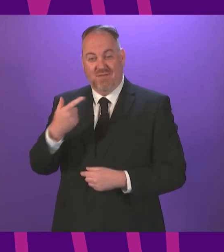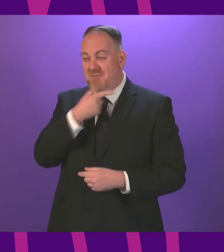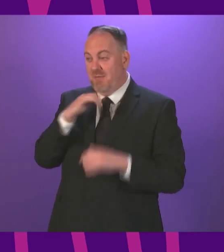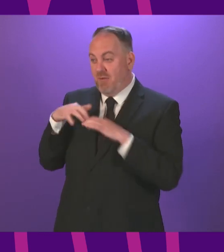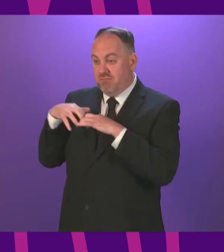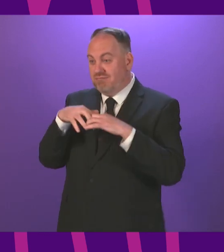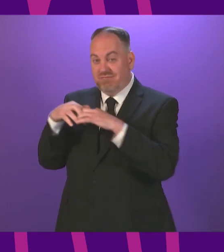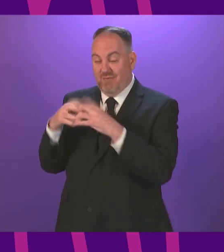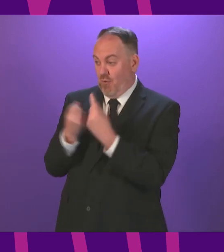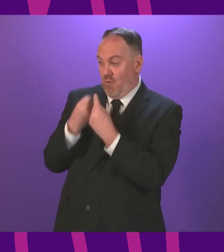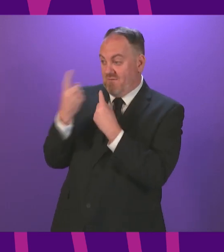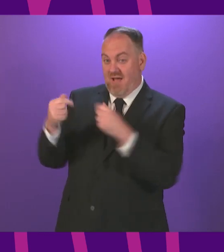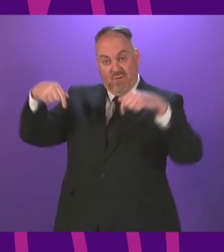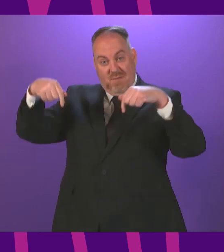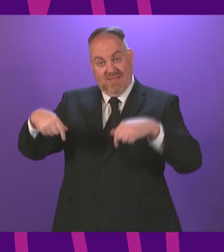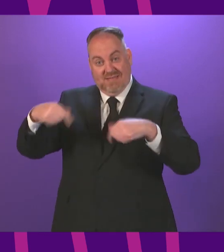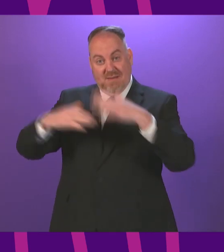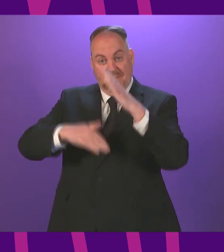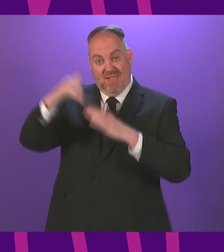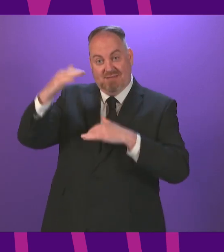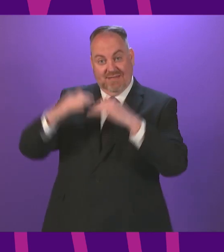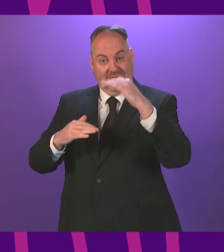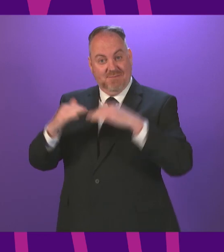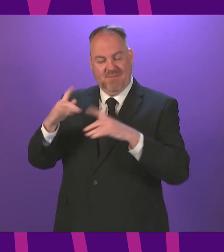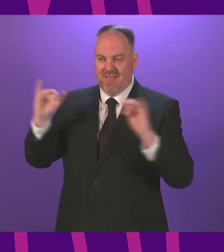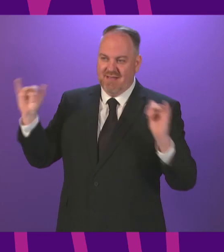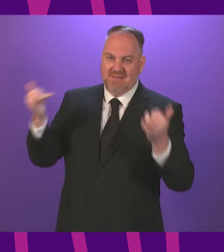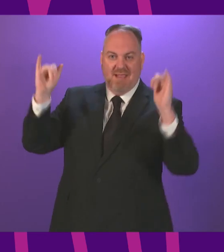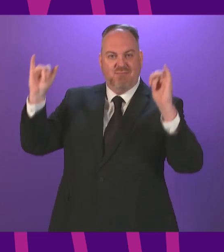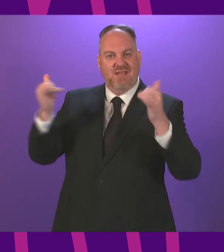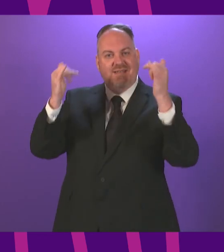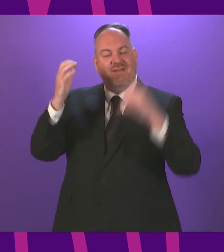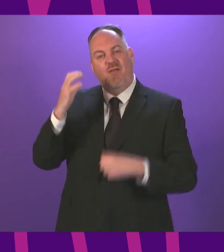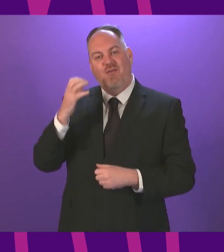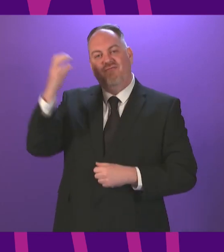forecourt of Holyrood palace, and celebrated the royal engagement with country dancing.